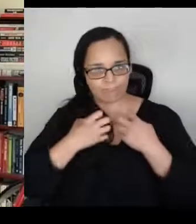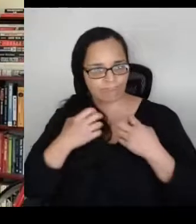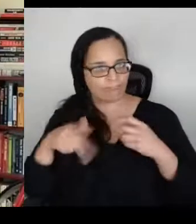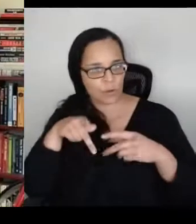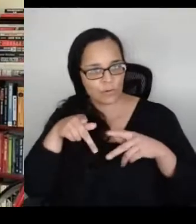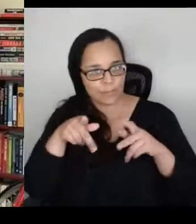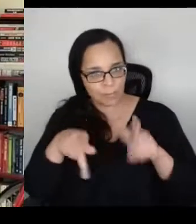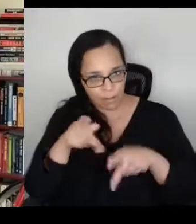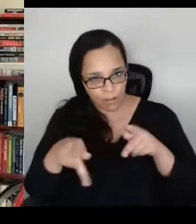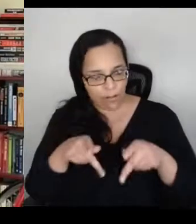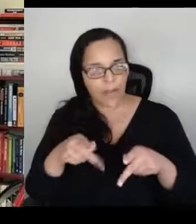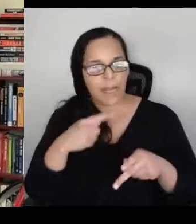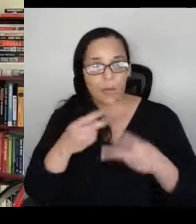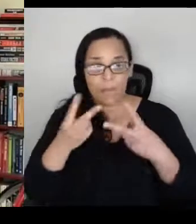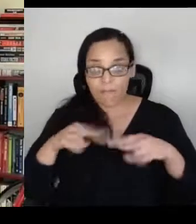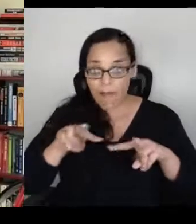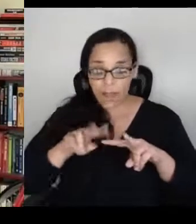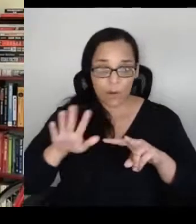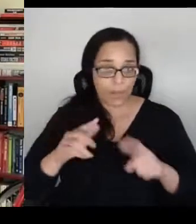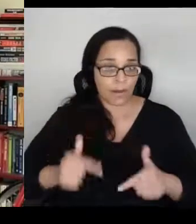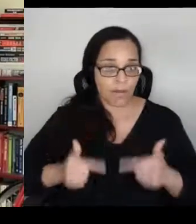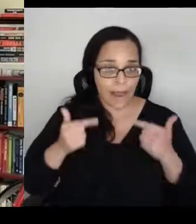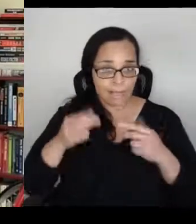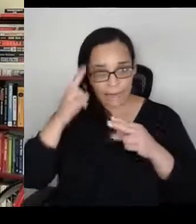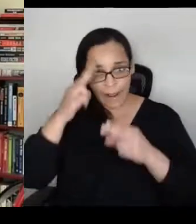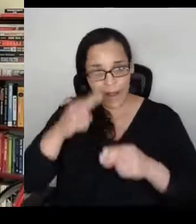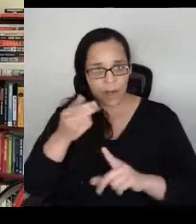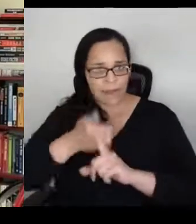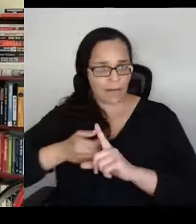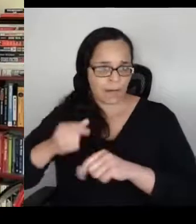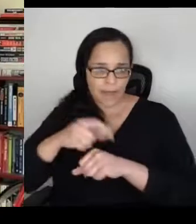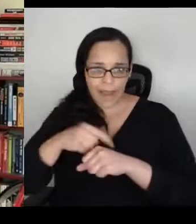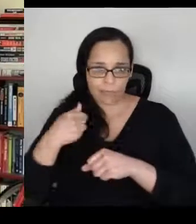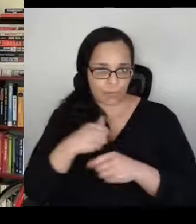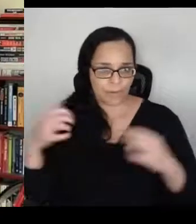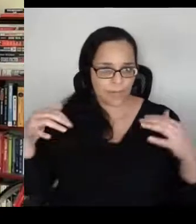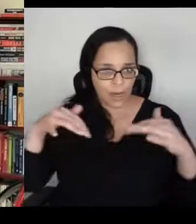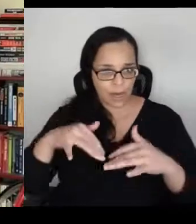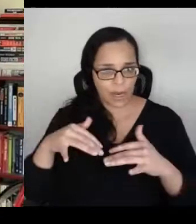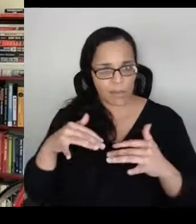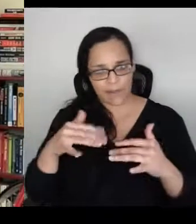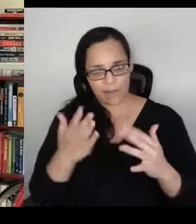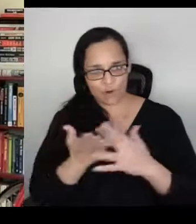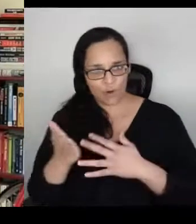and we honor them every time we come together across communities to speak truth and create change.